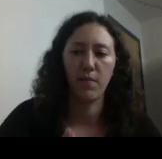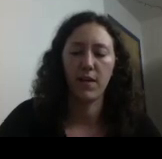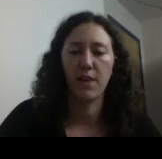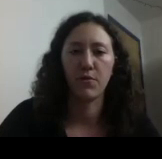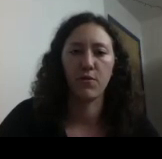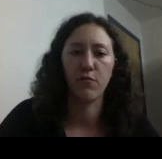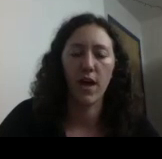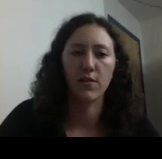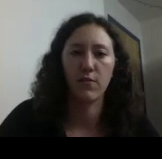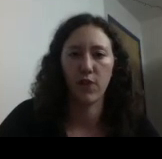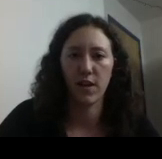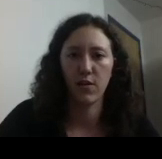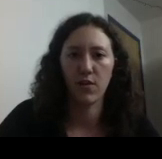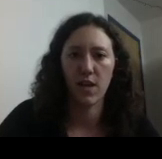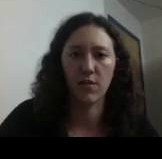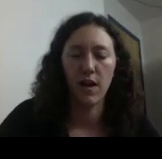examples of ways of addressing those needs.